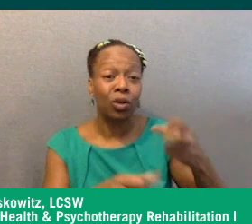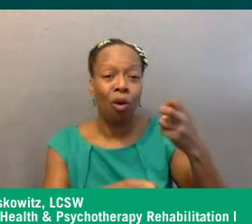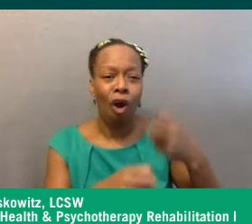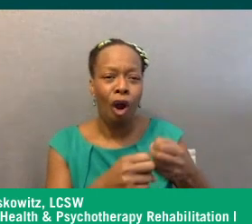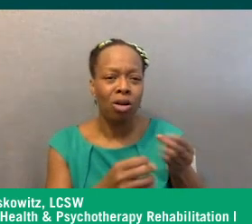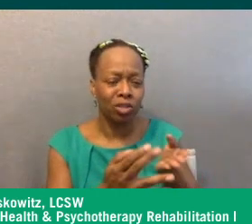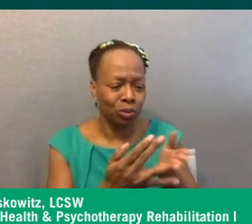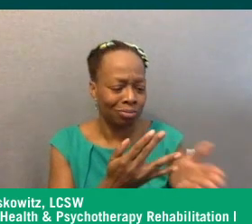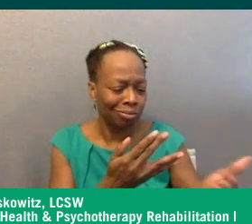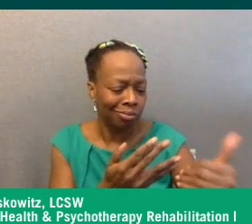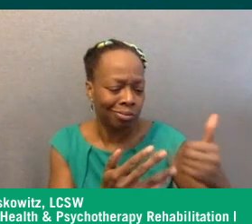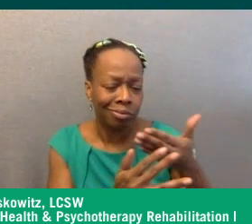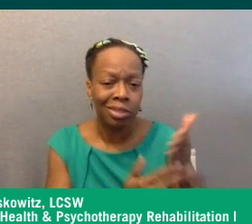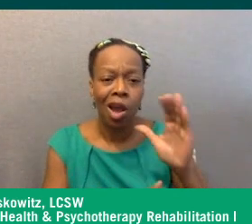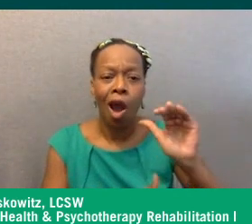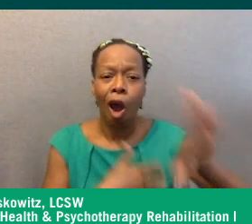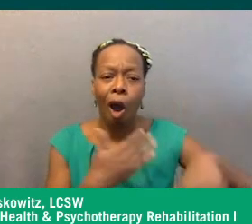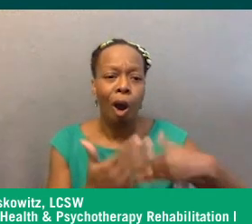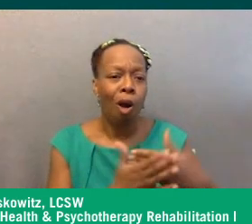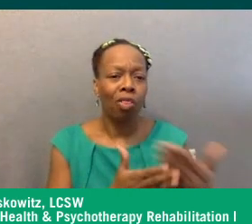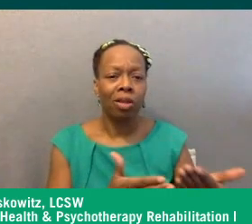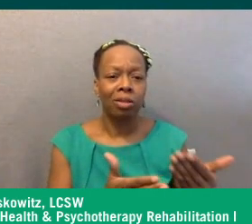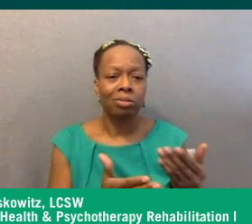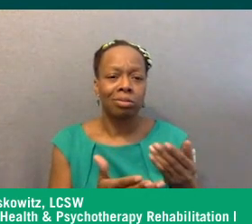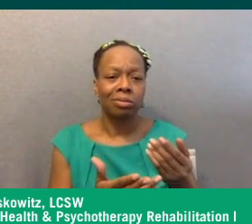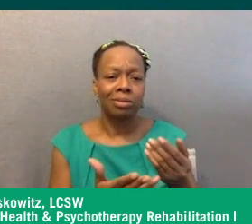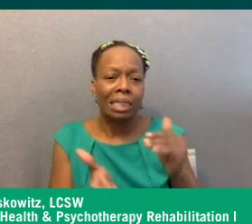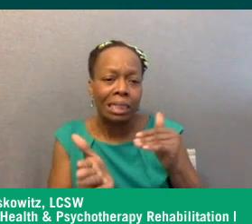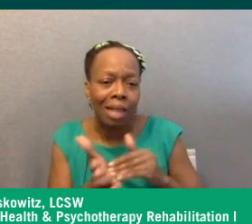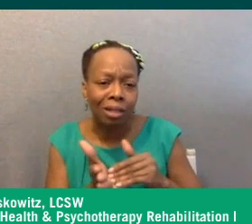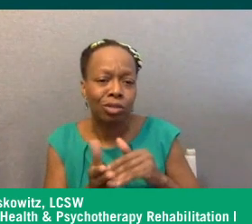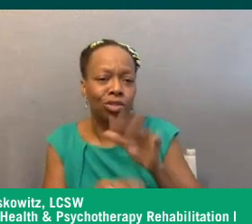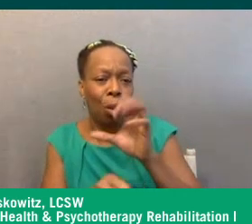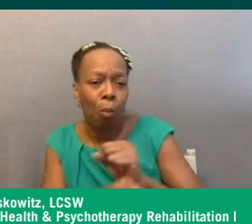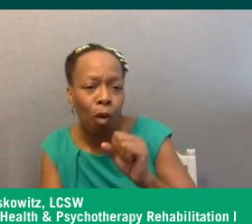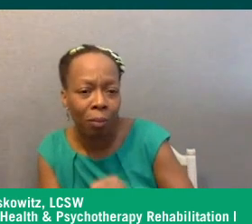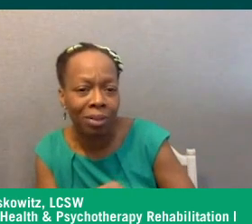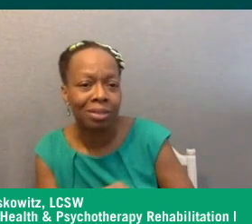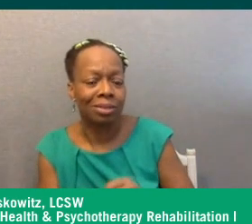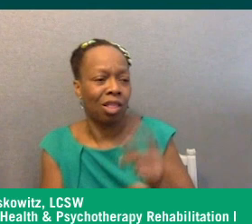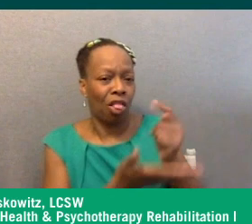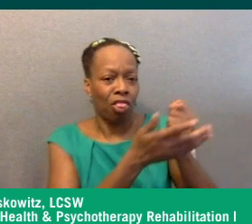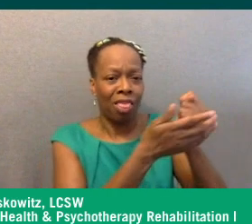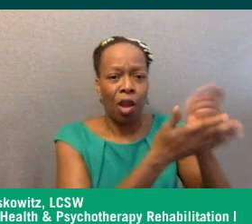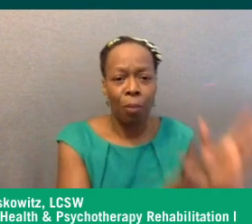So just having someone on your team to help advocate, to get those things done, to help you make those appointments,